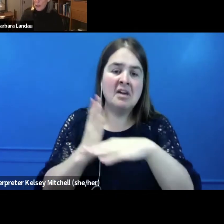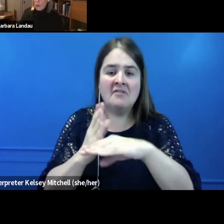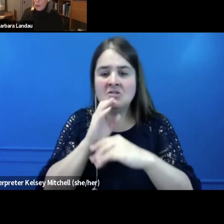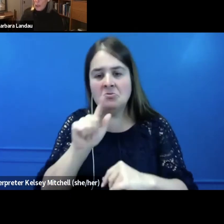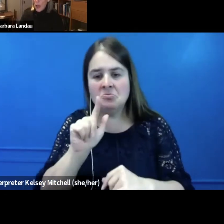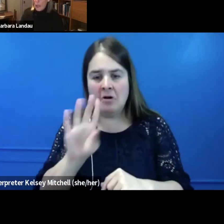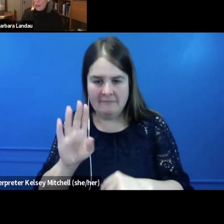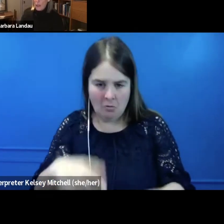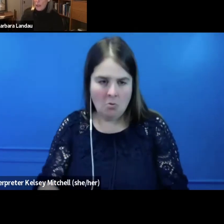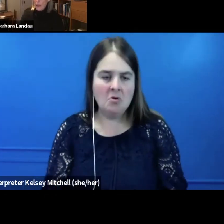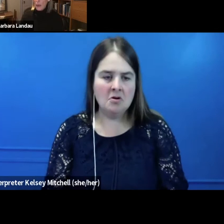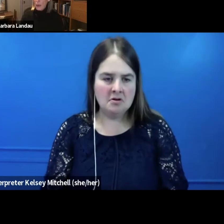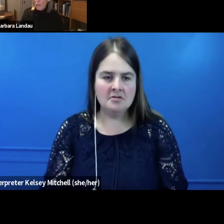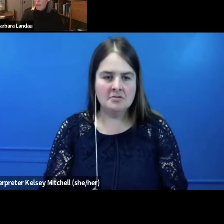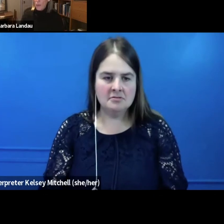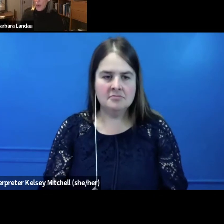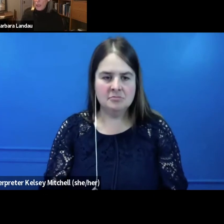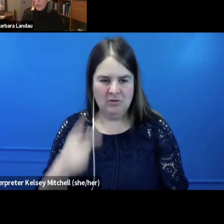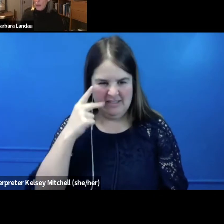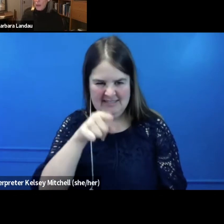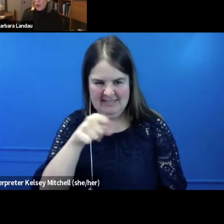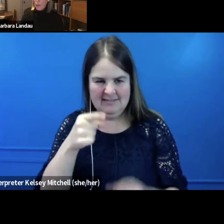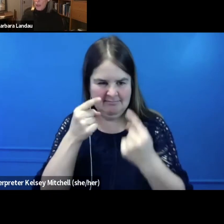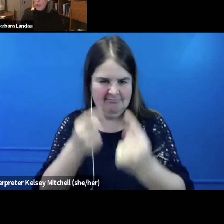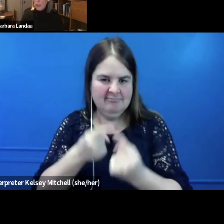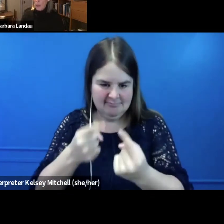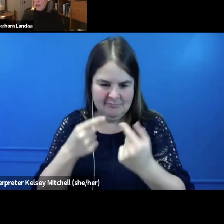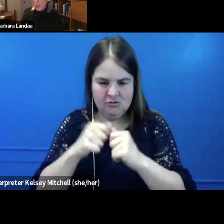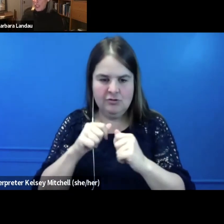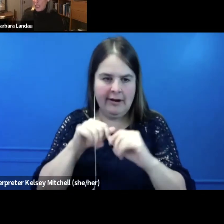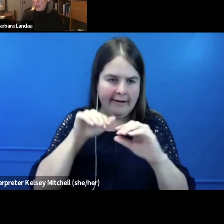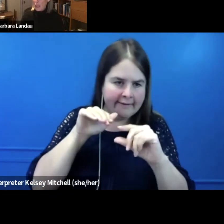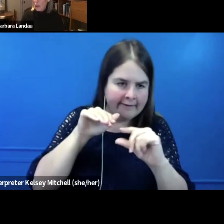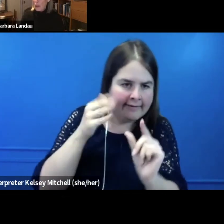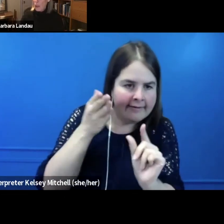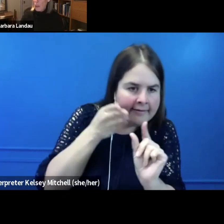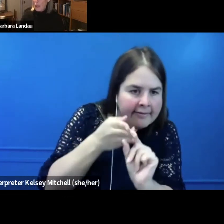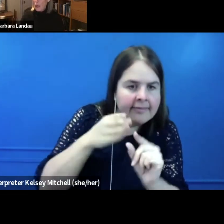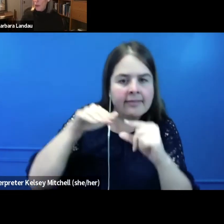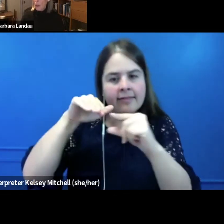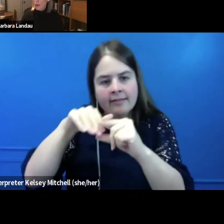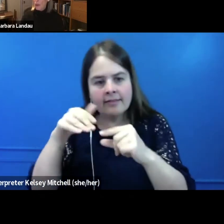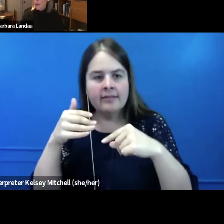different slots that they're trying to get the dollar bill into and you can see